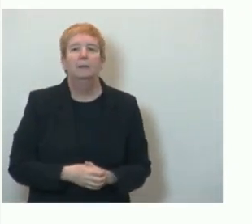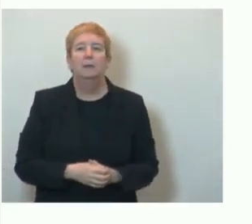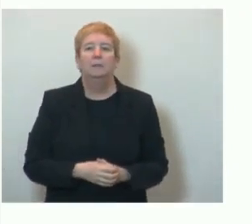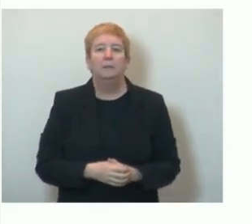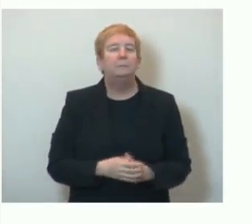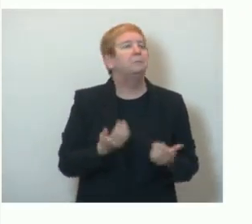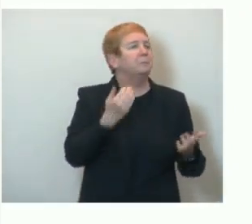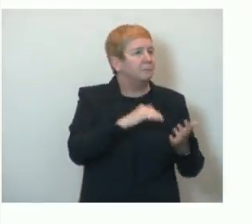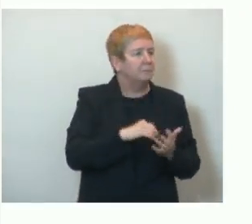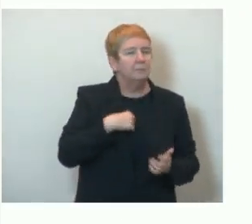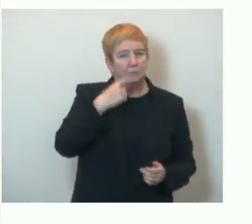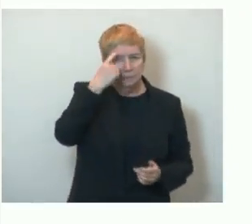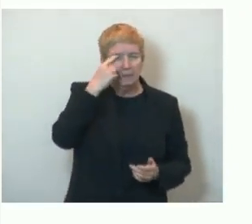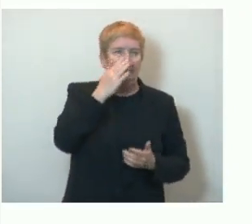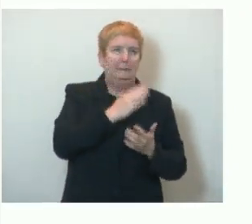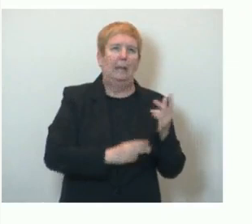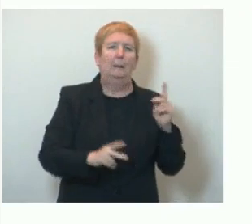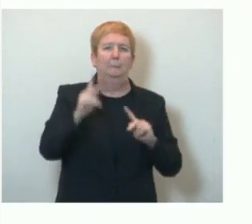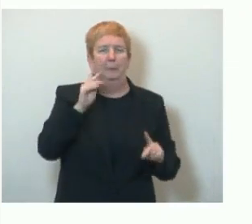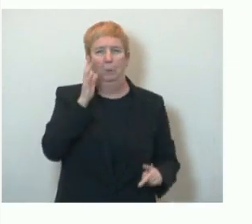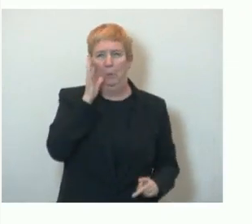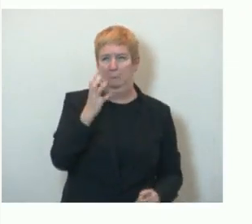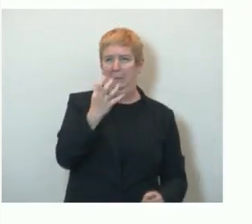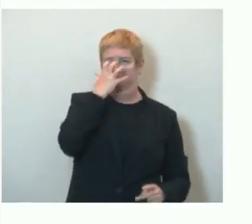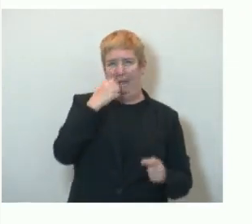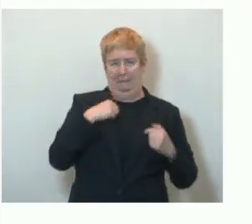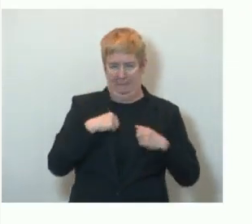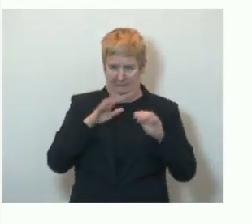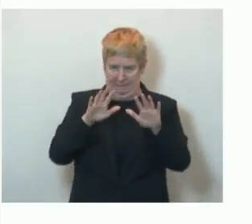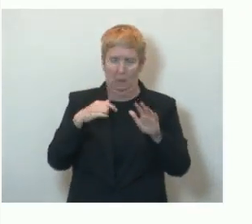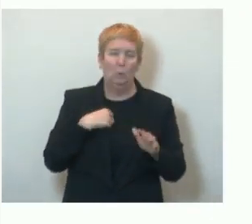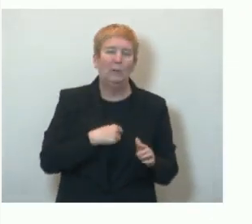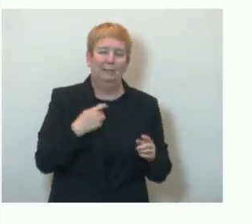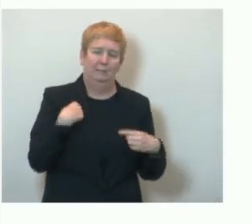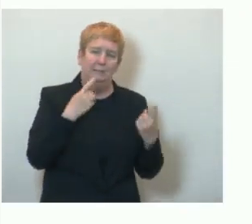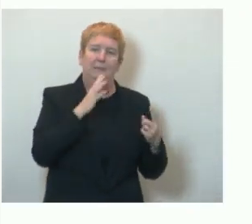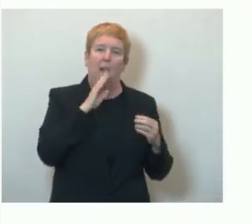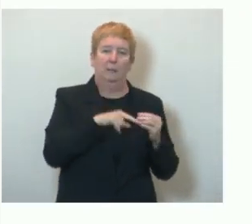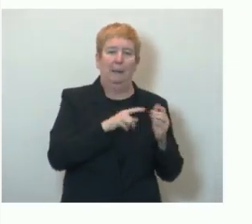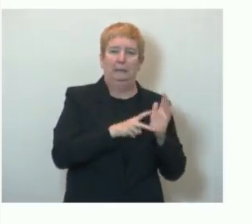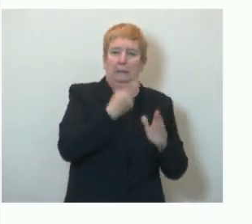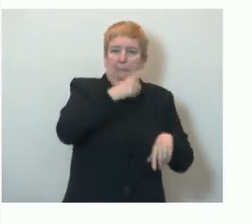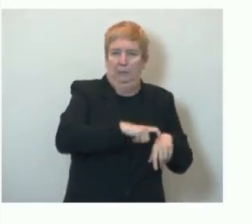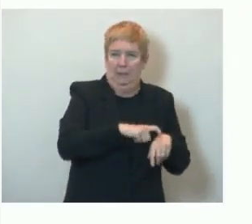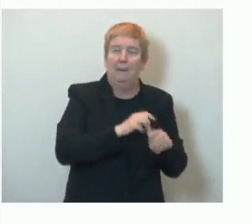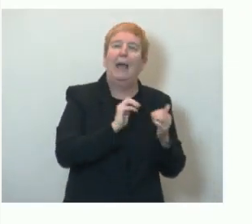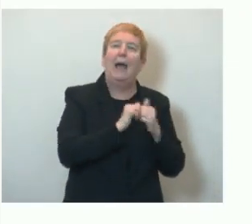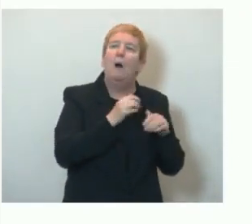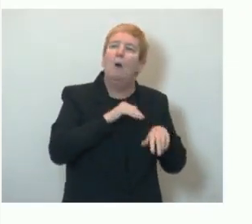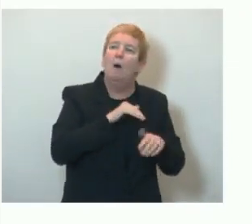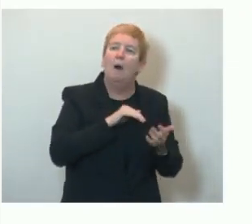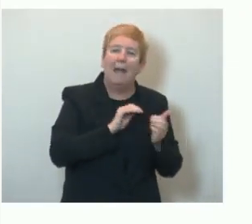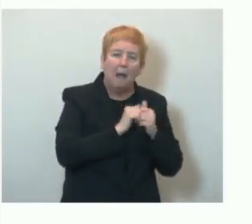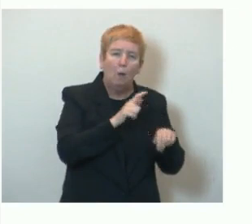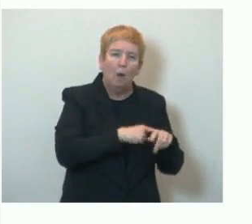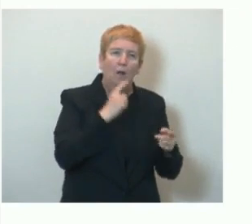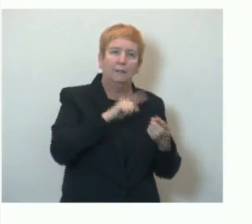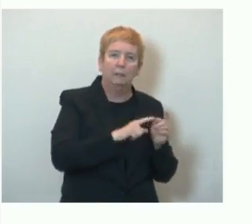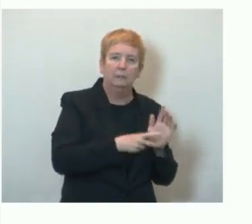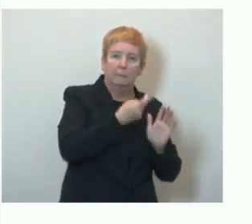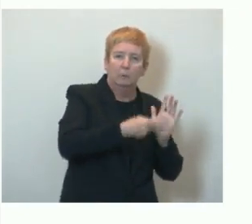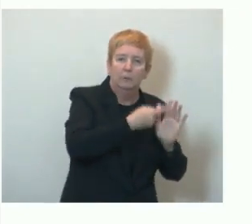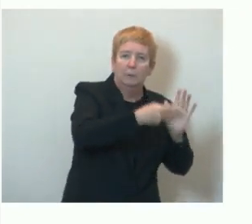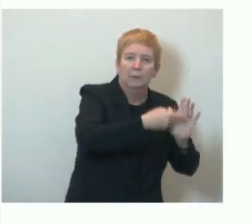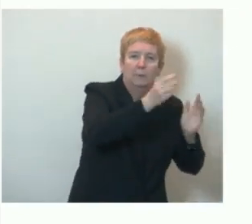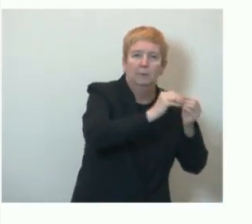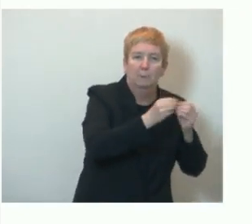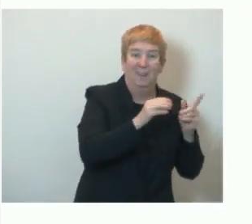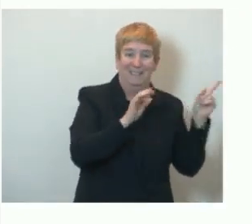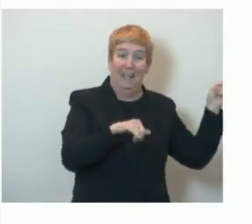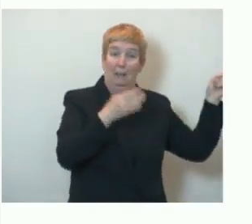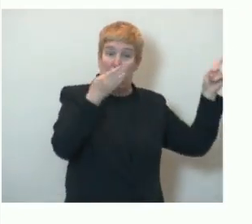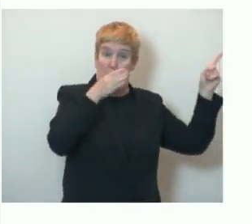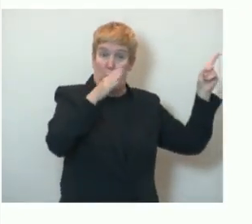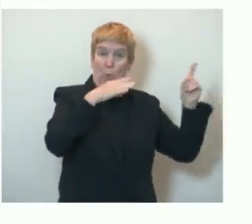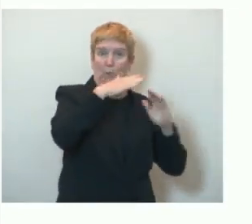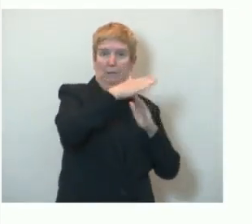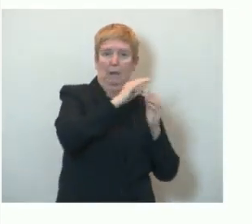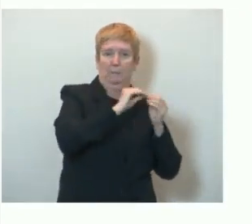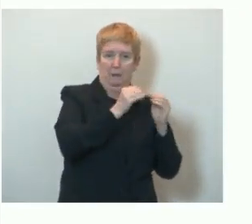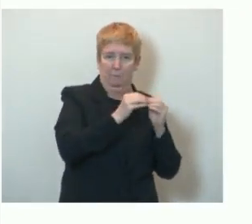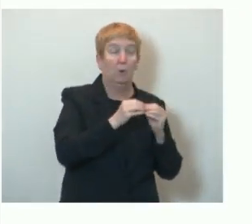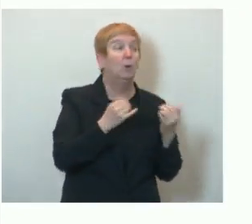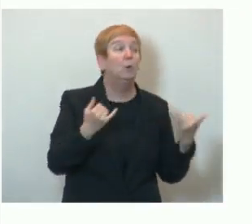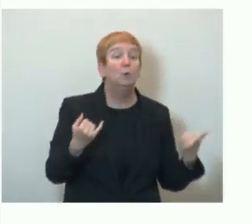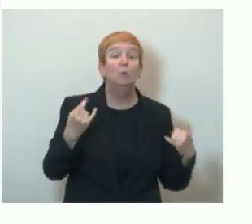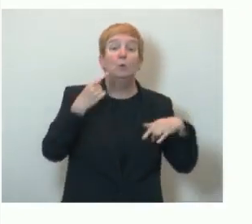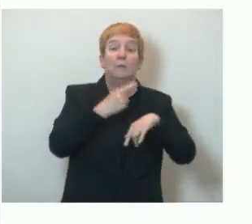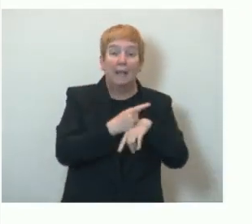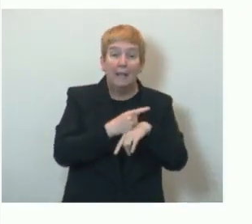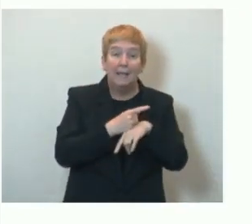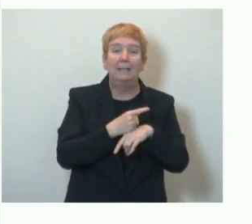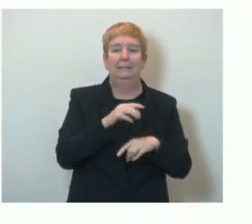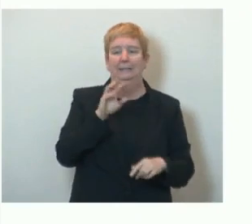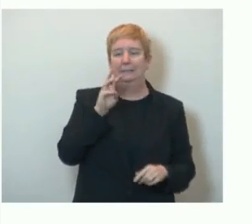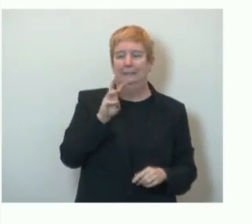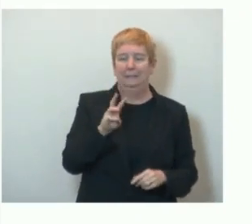SO WE’RE DOING THAT NEXT SLIDE, PLEASE SO I THINK SOME PEOPLE BE MAD AT ME WE’VE BEEN TALKING ABOUT DOUBLING TIME NOW FOR QUITE SOME TIME AND THAT’S THE TOP NUMBER AND YOU’LL BE ALL